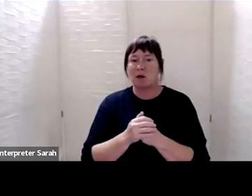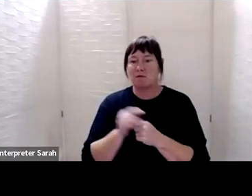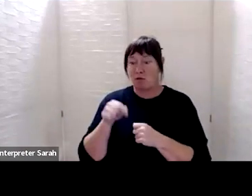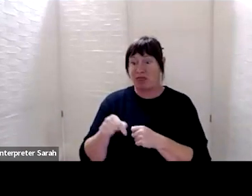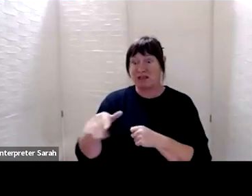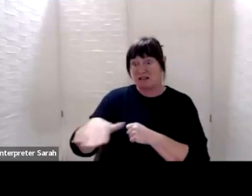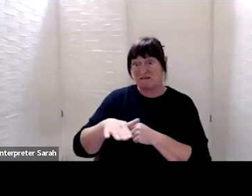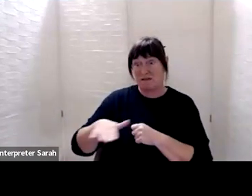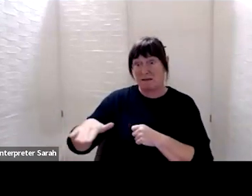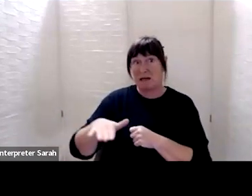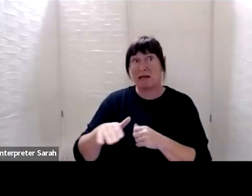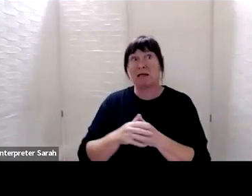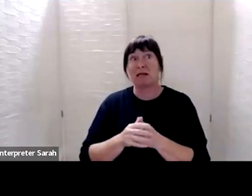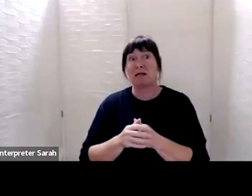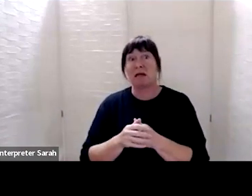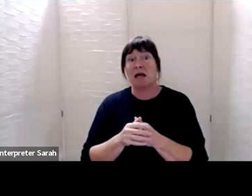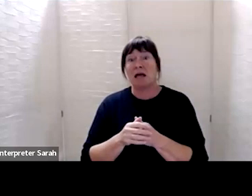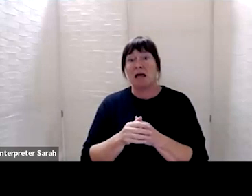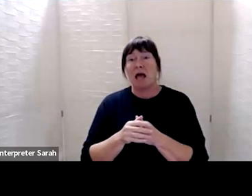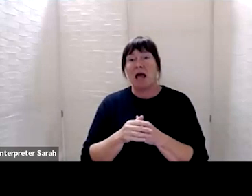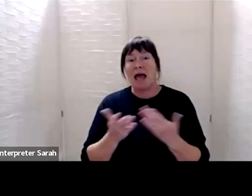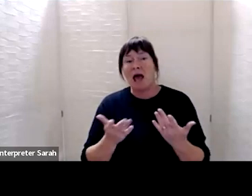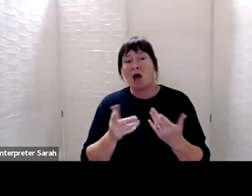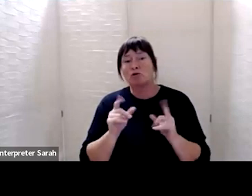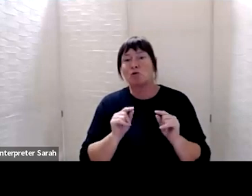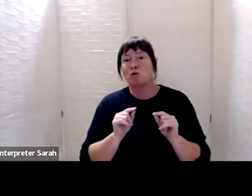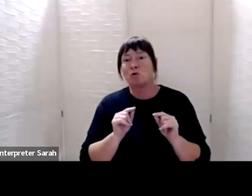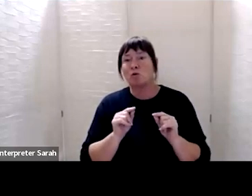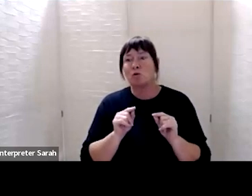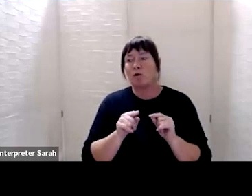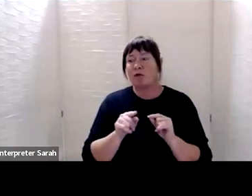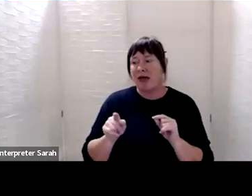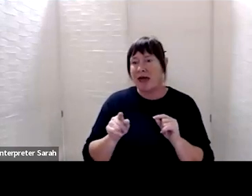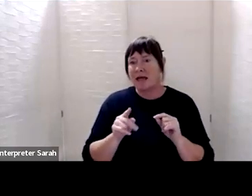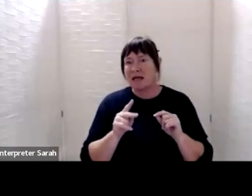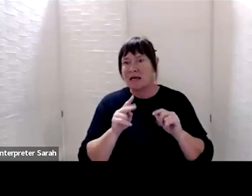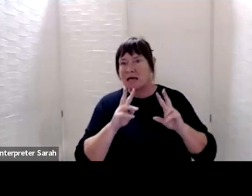then how would they investigate more about what’s going to work right for them?